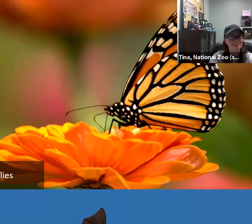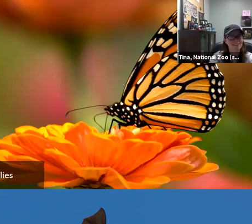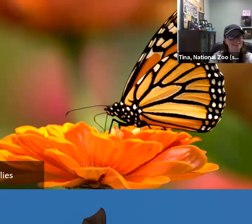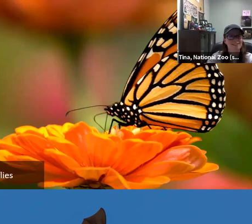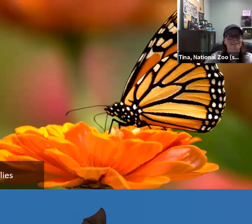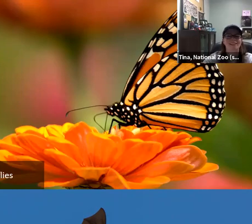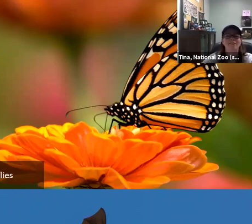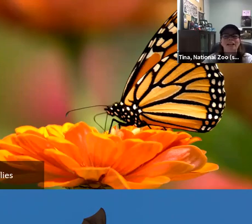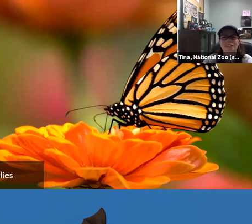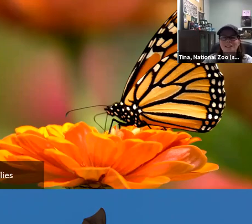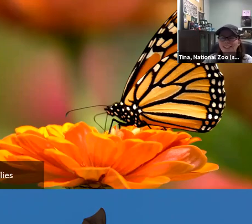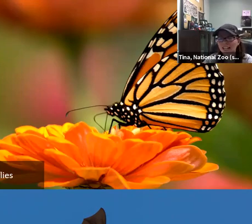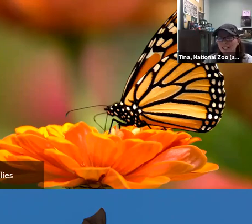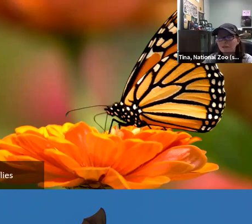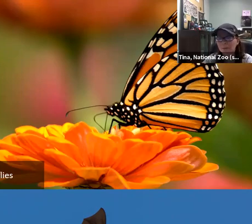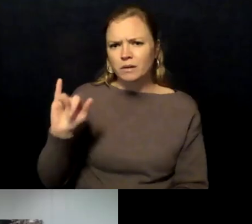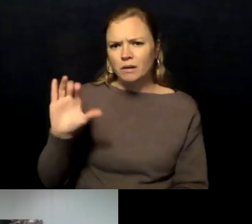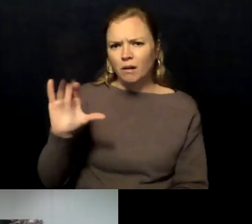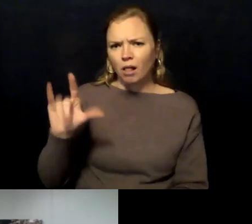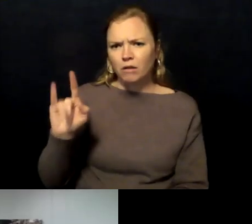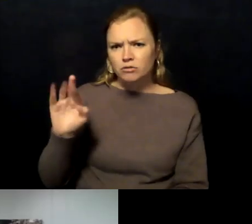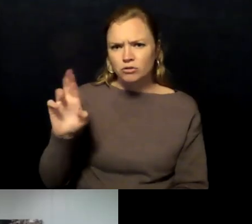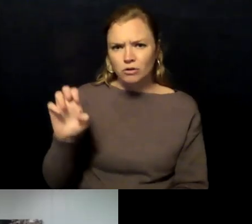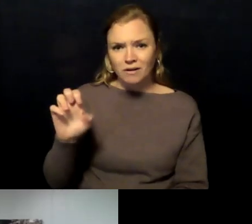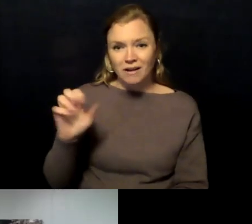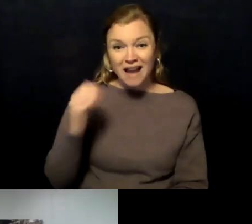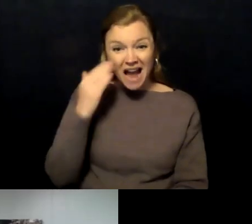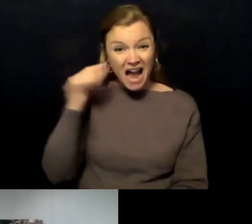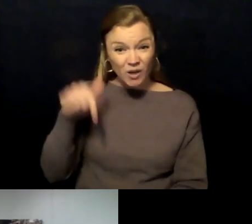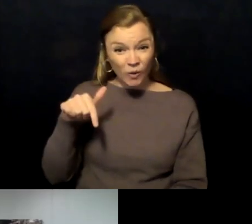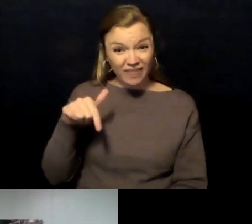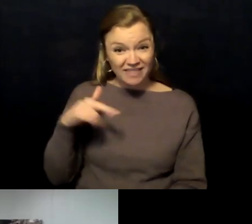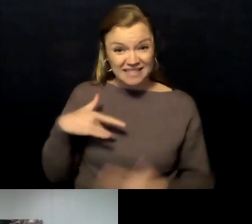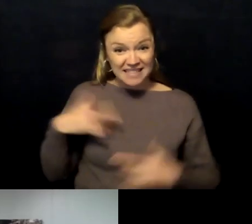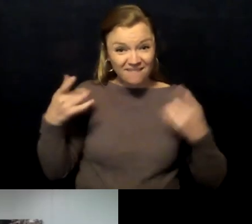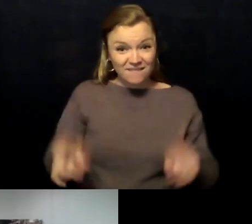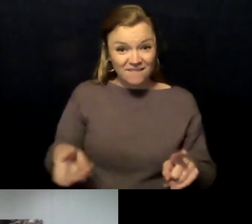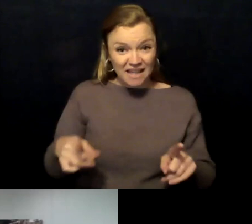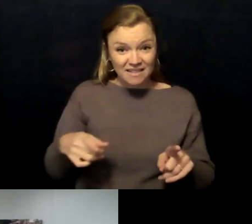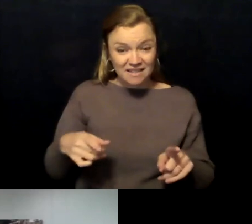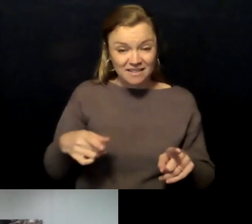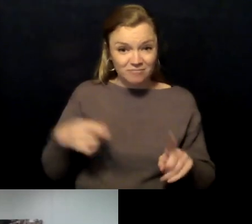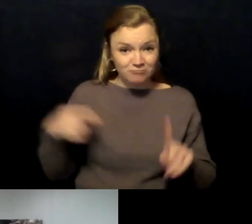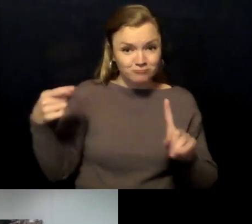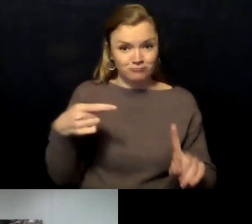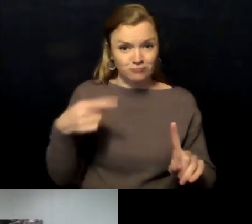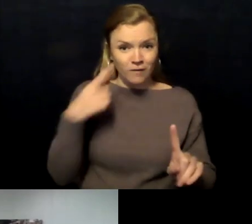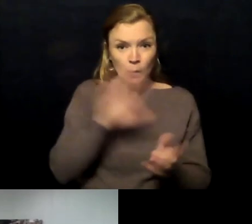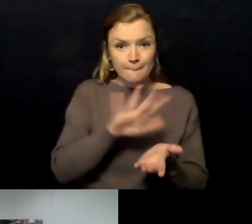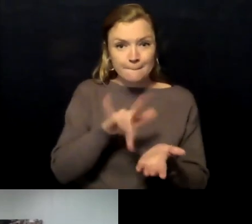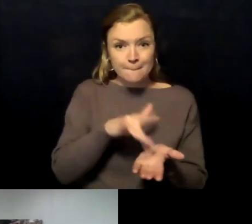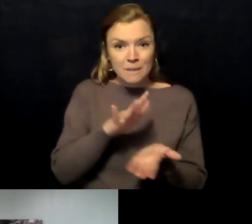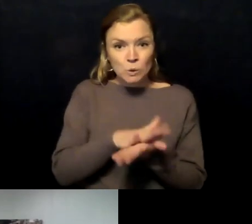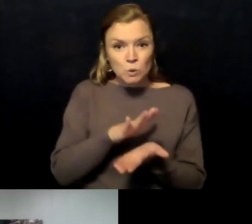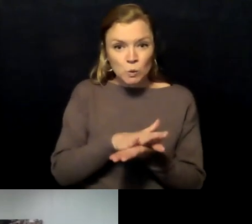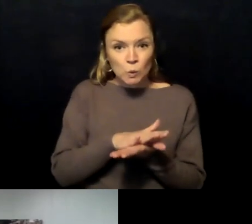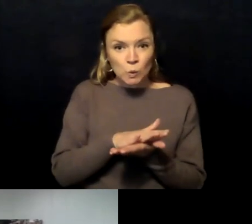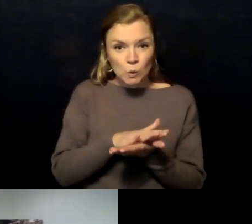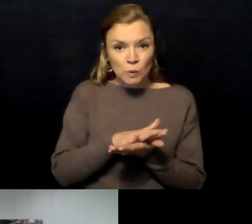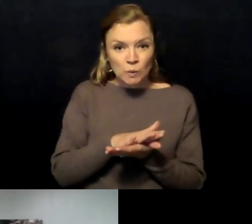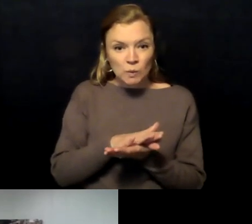this event is designed for middle school students and I will readily admit that when I was in middle school, I